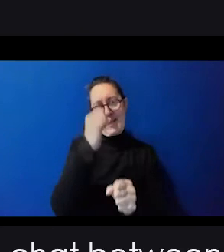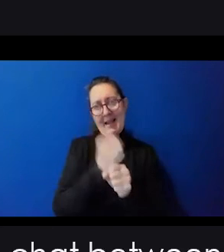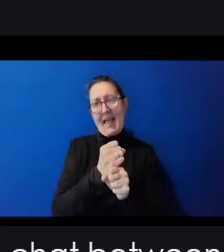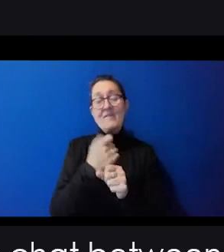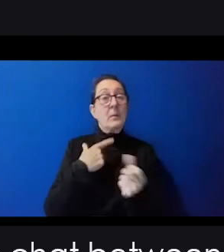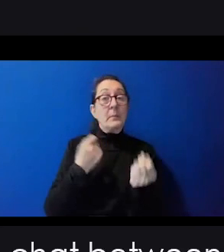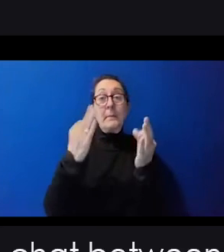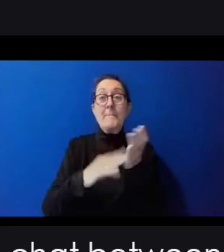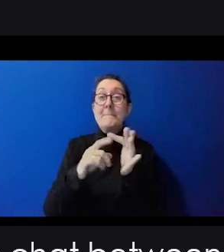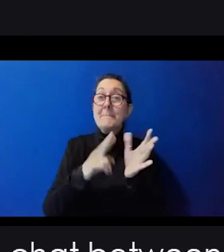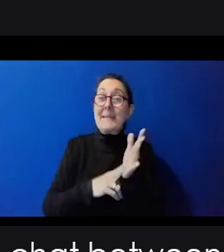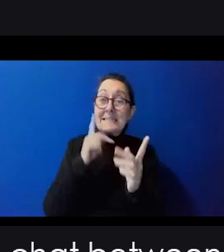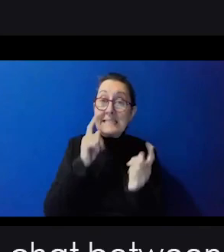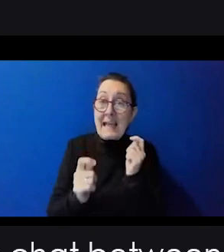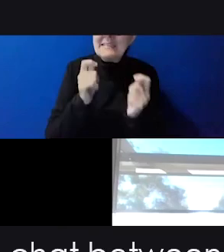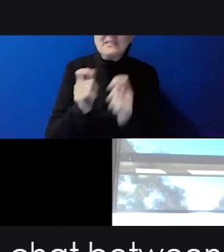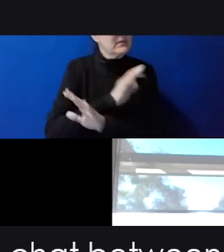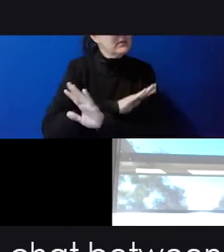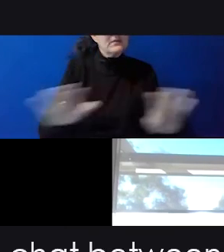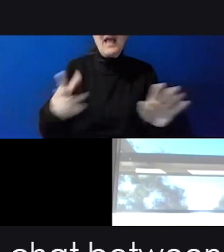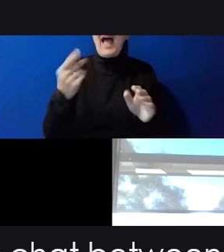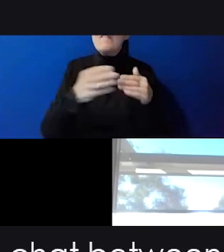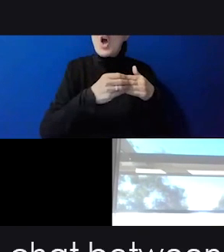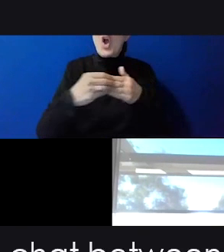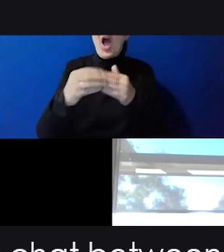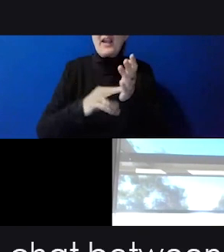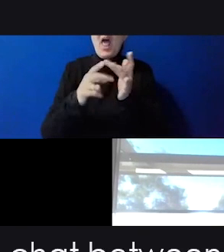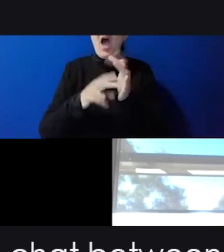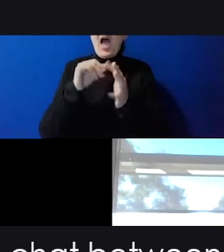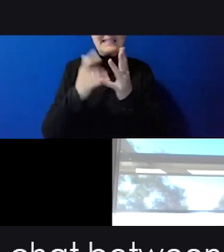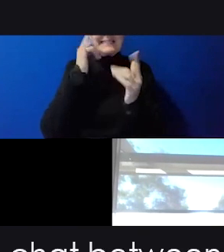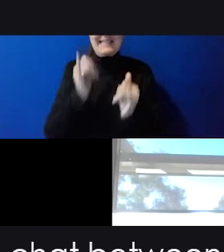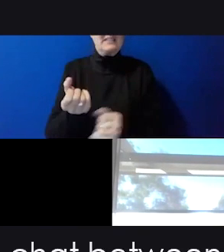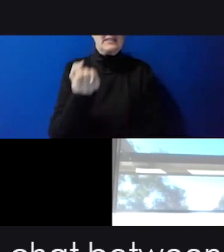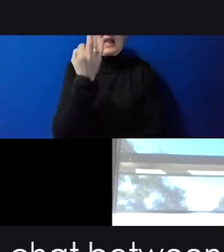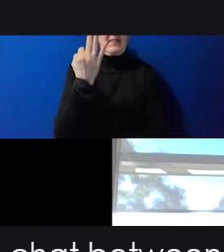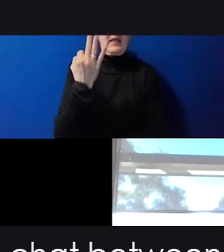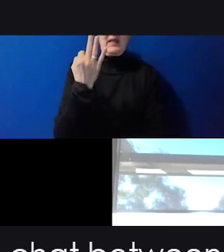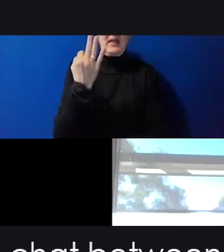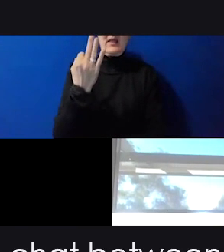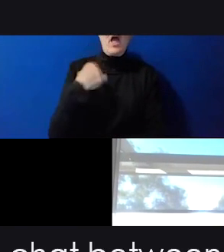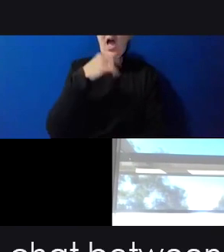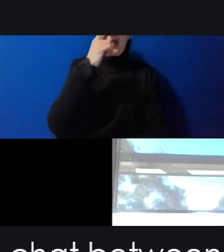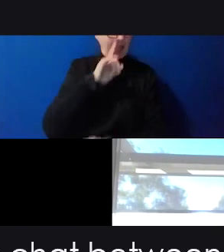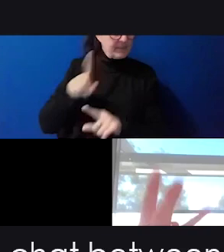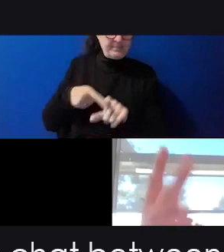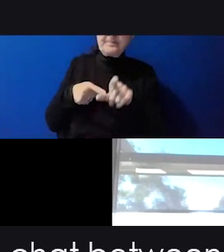guidelines tests I can pursue that social justice aim a lot more uh freely so that's my two things